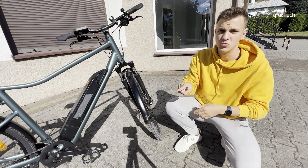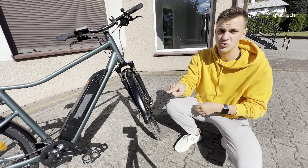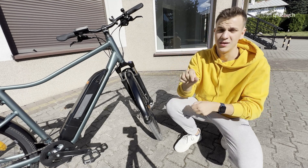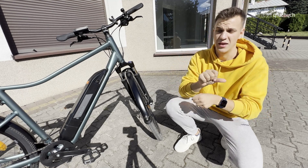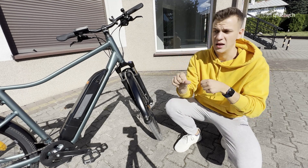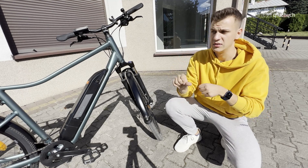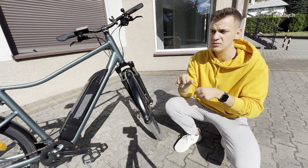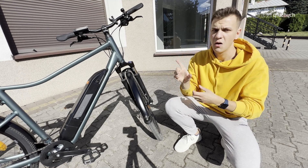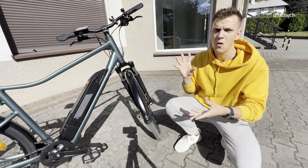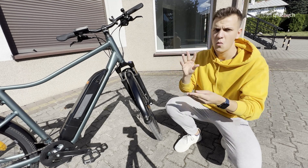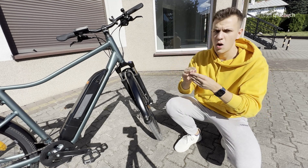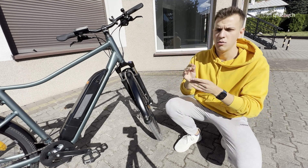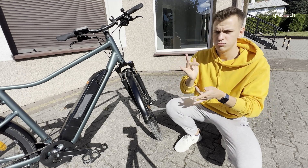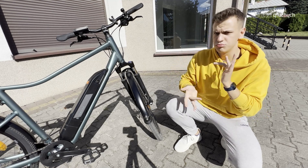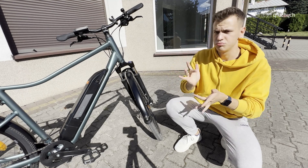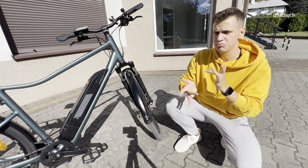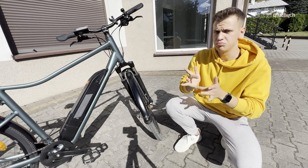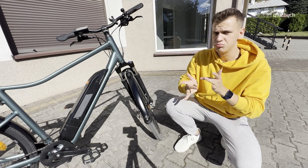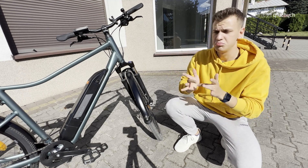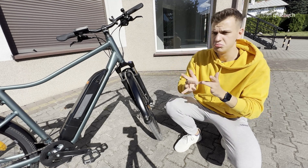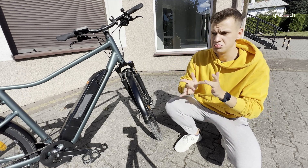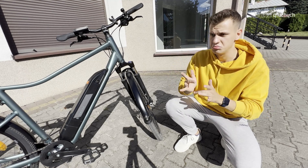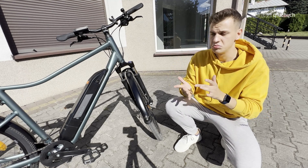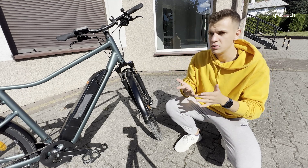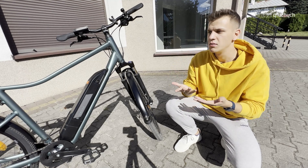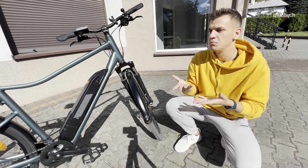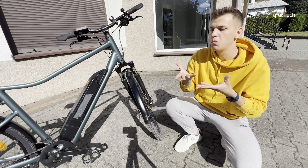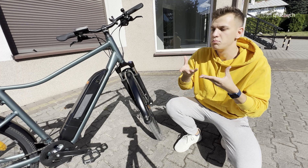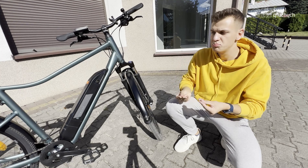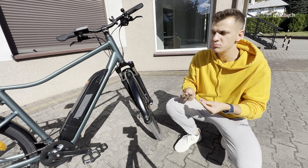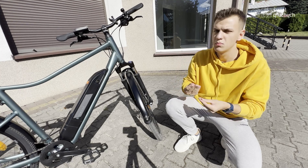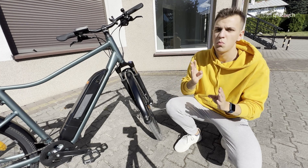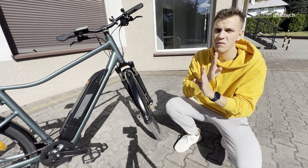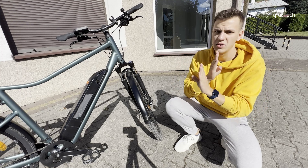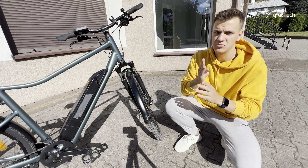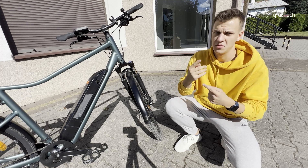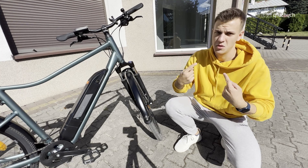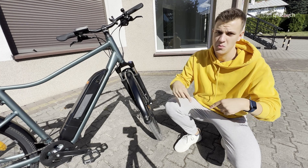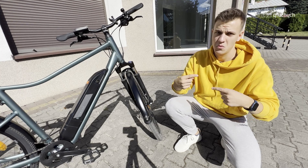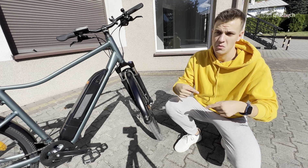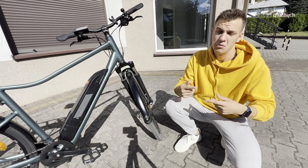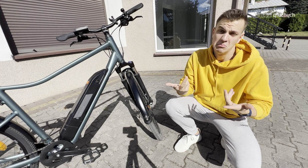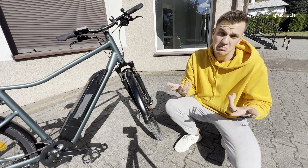on the bike paths he walks, and so far he hasn't had a tire puncture.